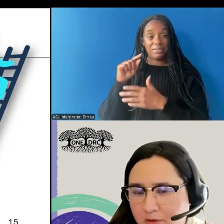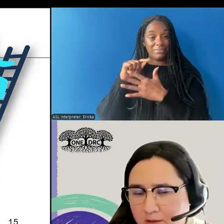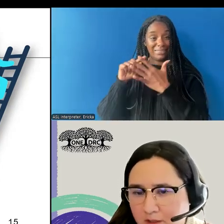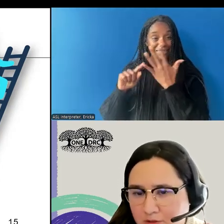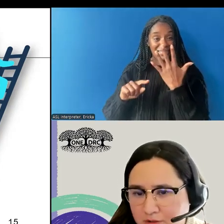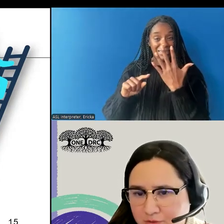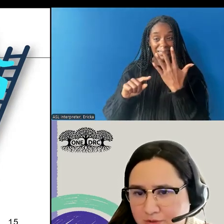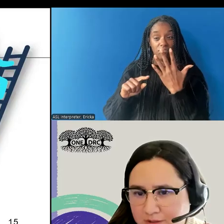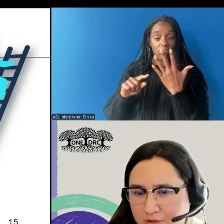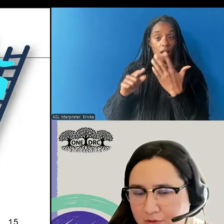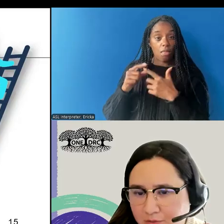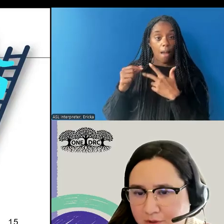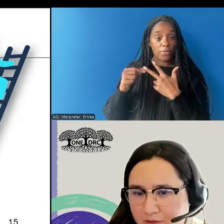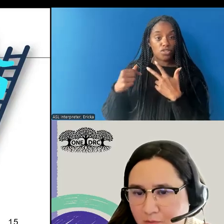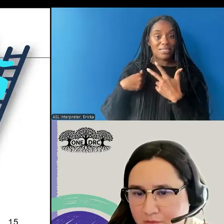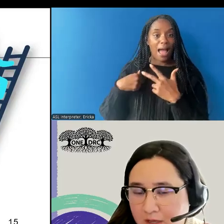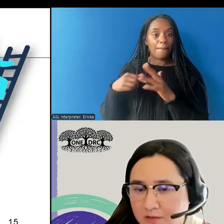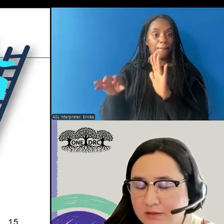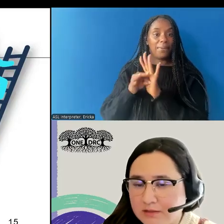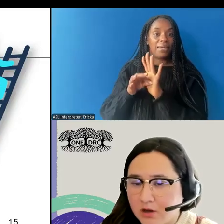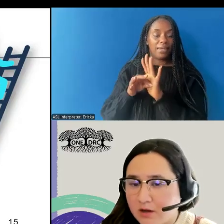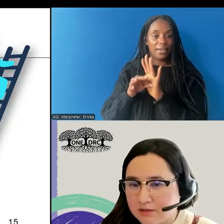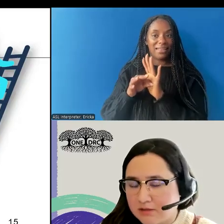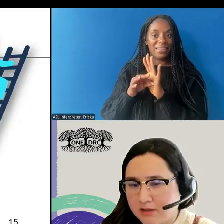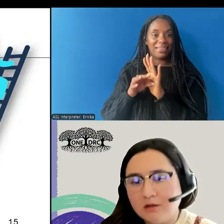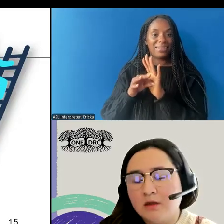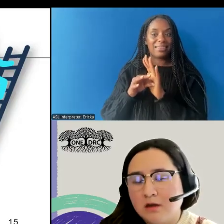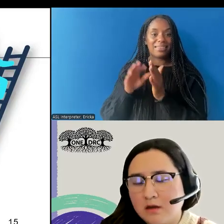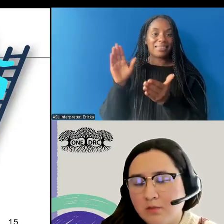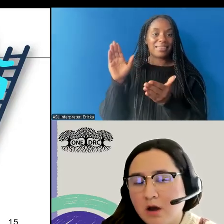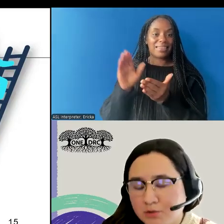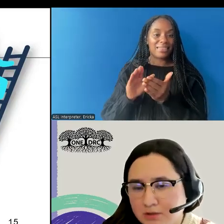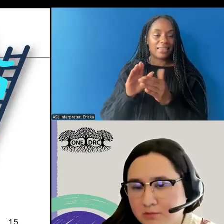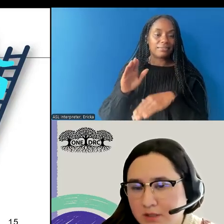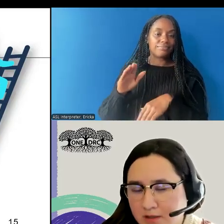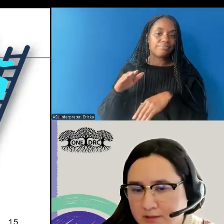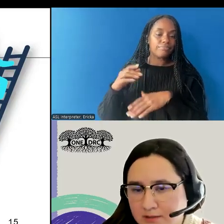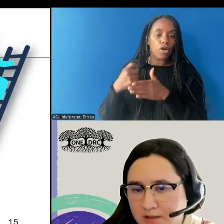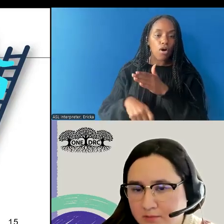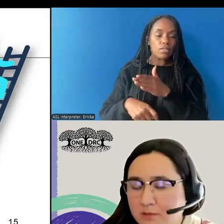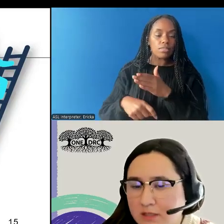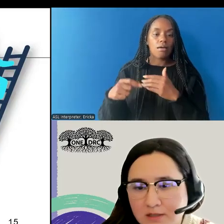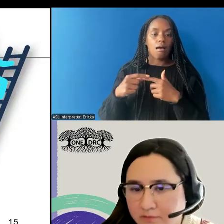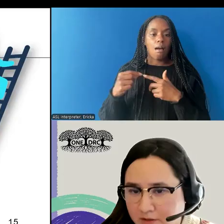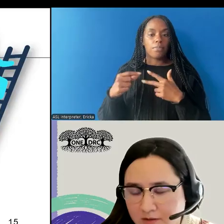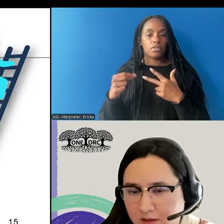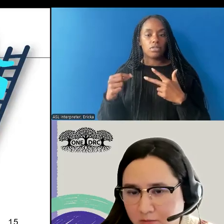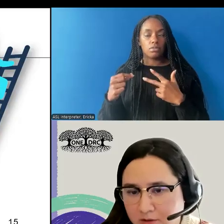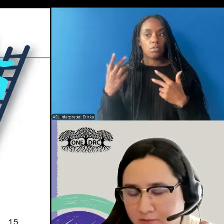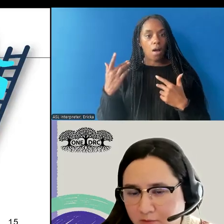And I'm actually choosing to go with the more the least costly, option because it meets everything that I'm looking for,